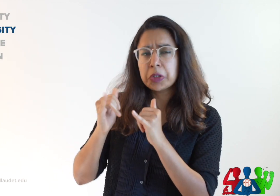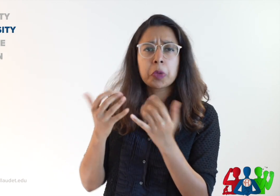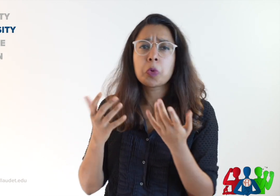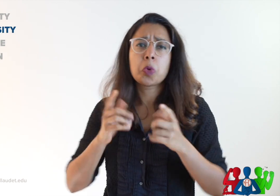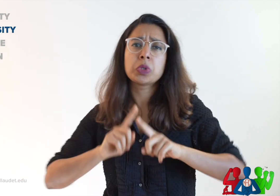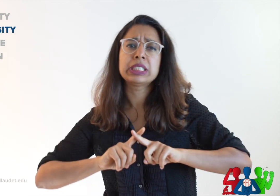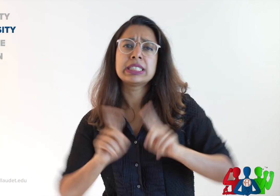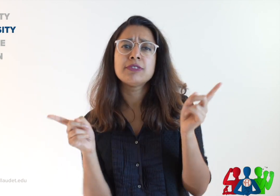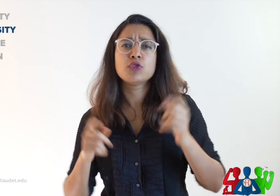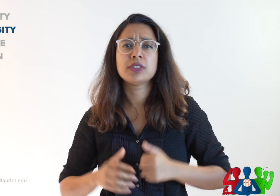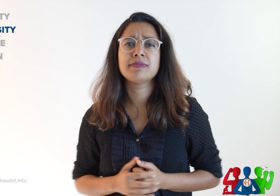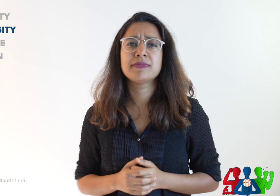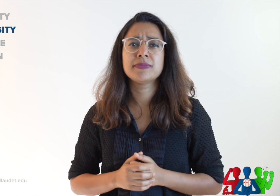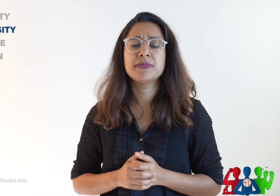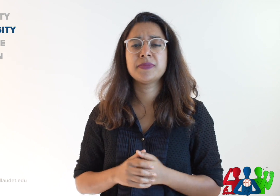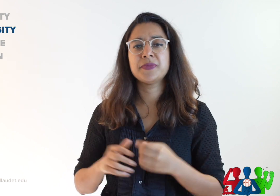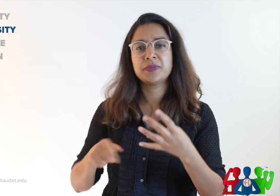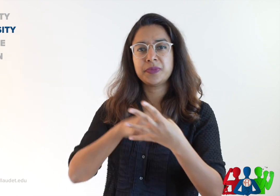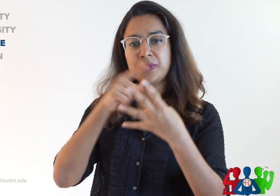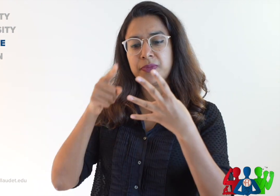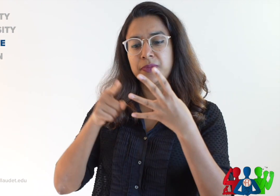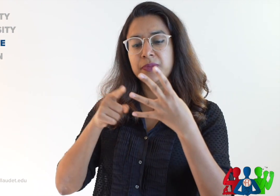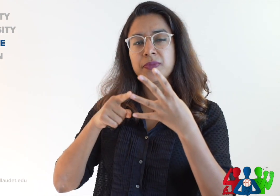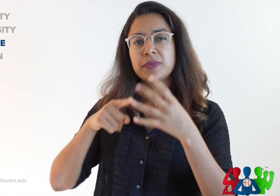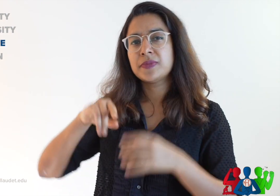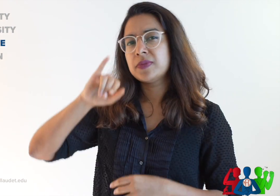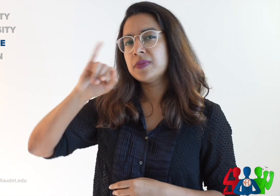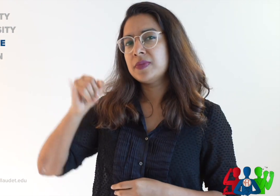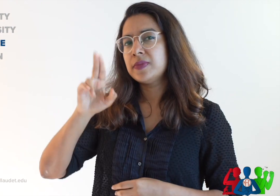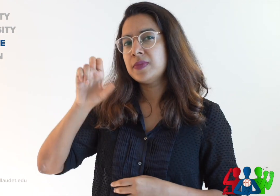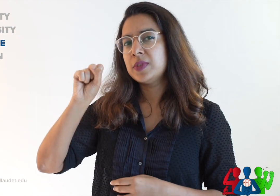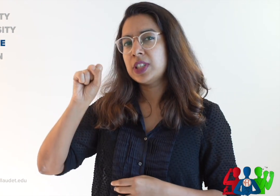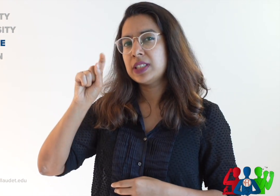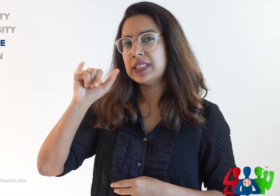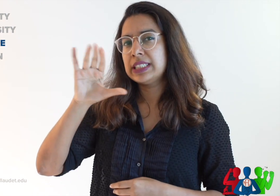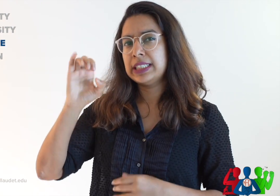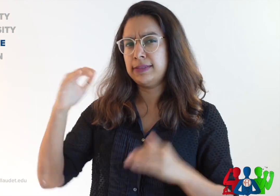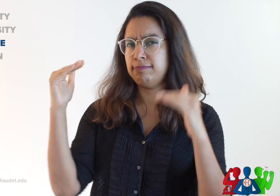They get comfortable with talking with people of other cultural identities.